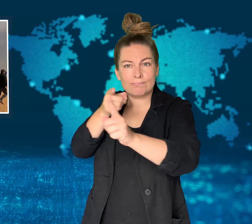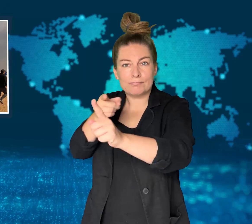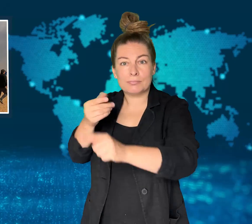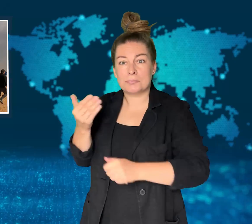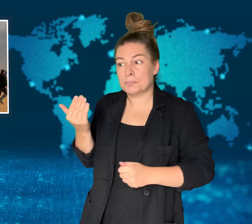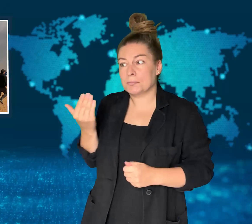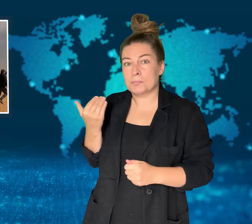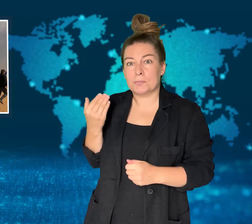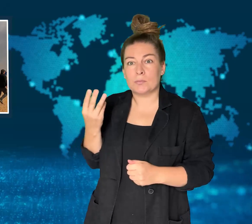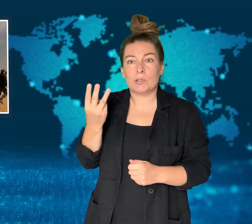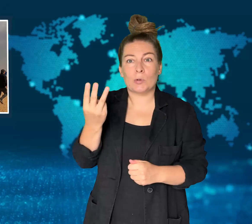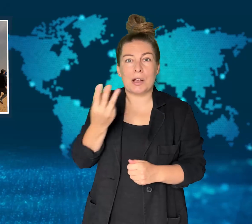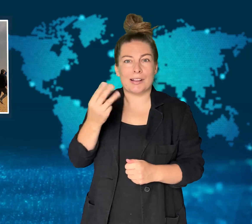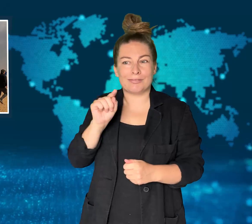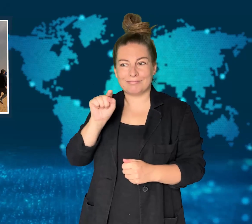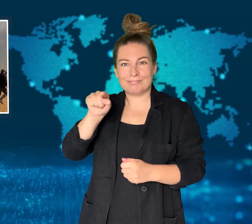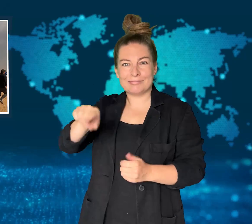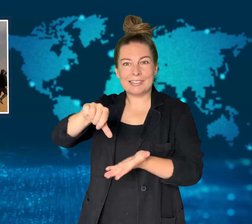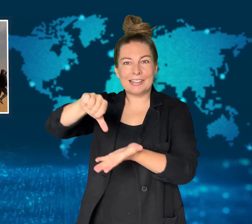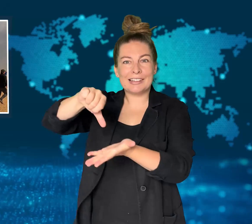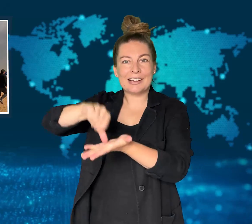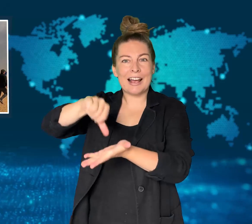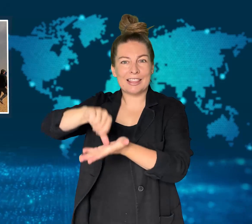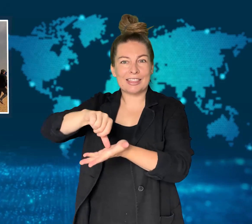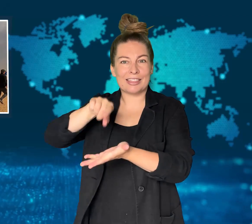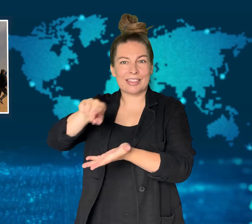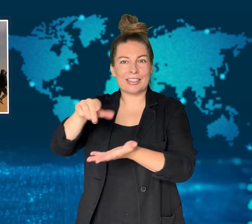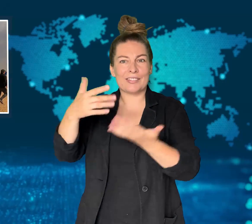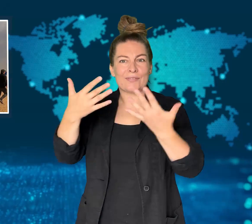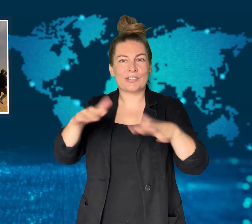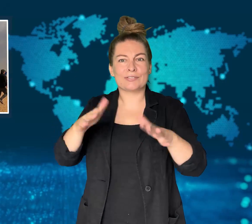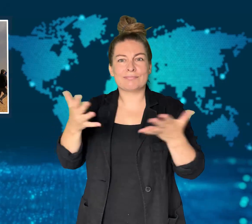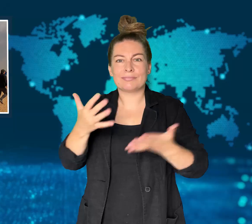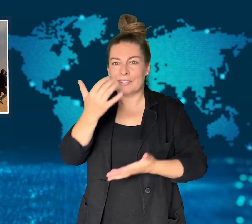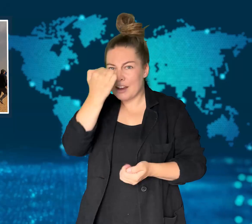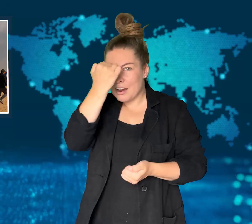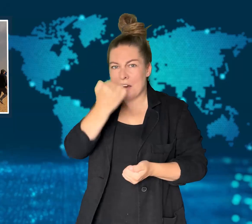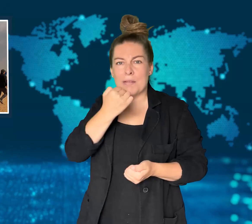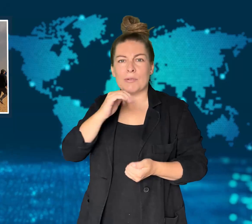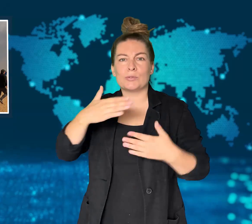Iran claims the Hamas leader was killed by a close-range projectile or